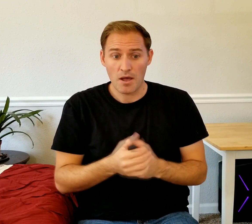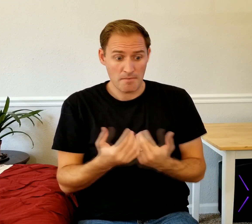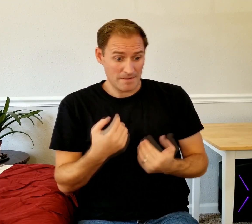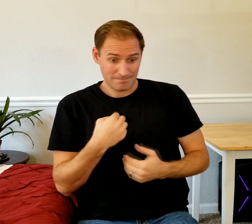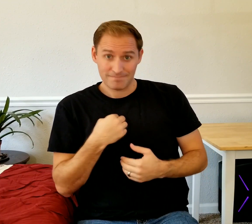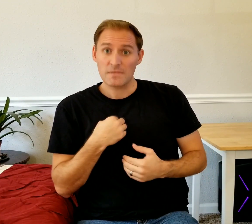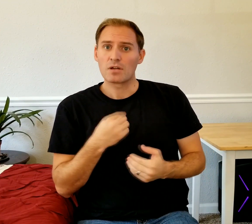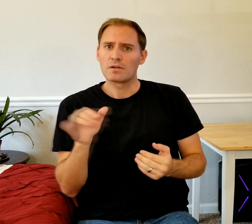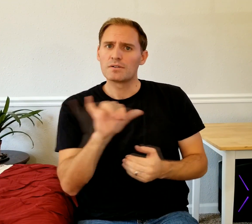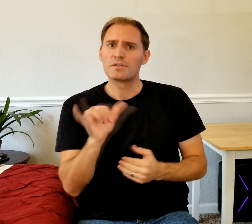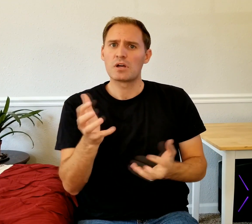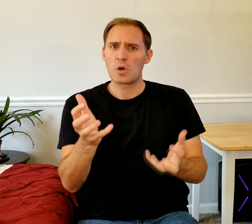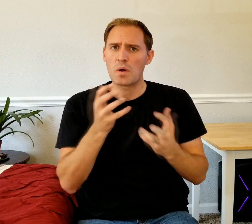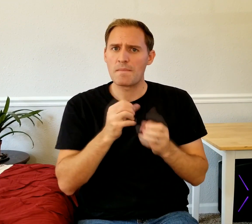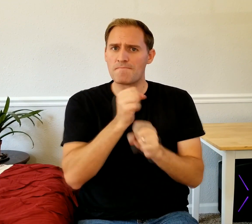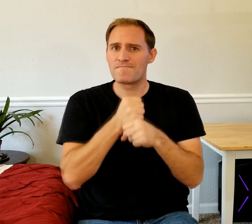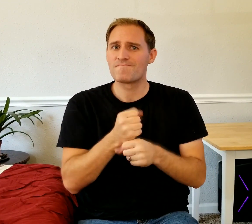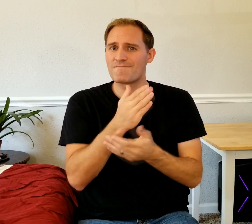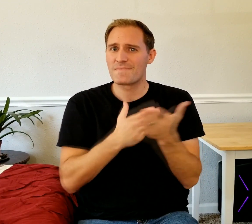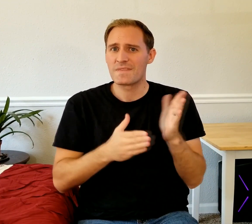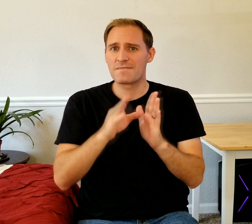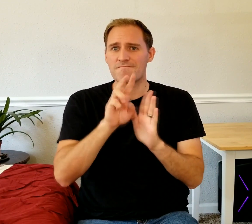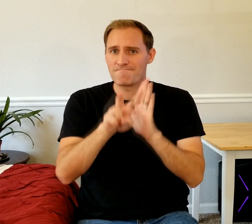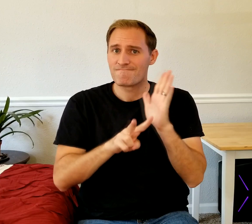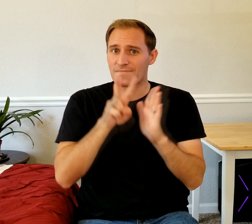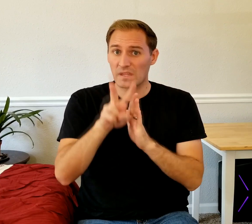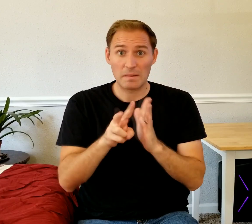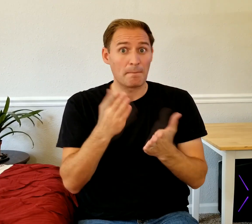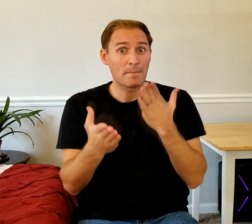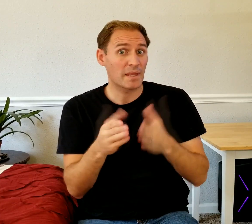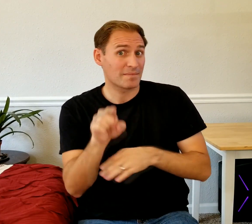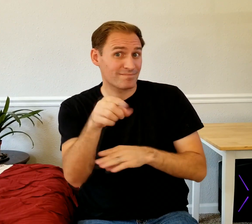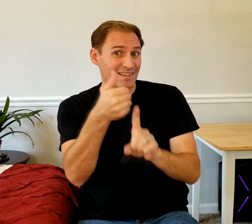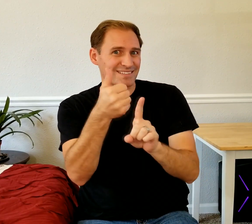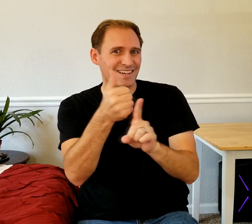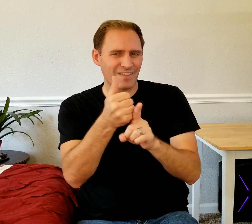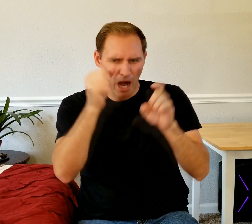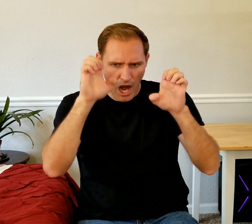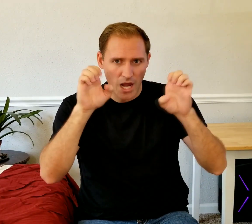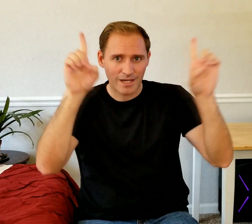for you. Maybe you have been in education and you're just starting to interpret